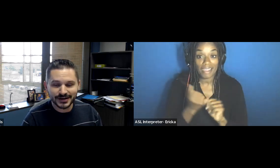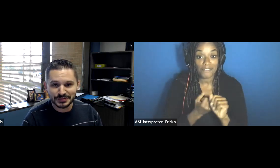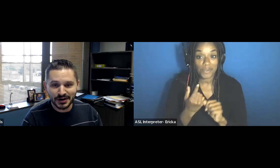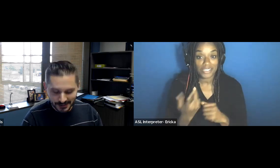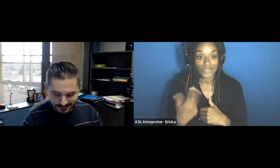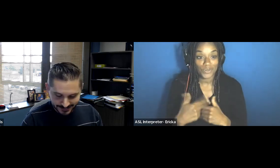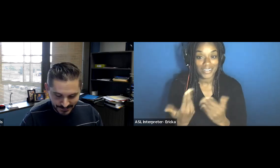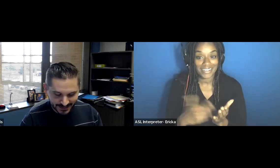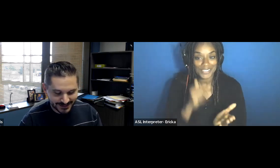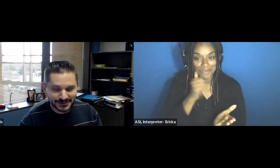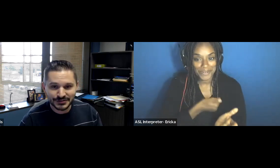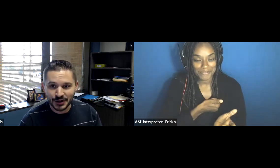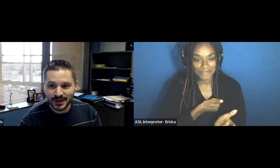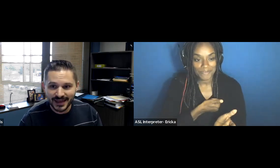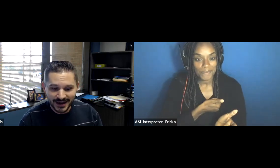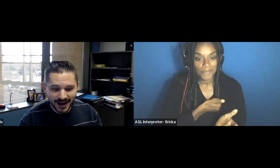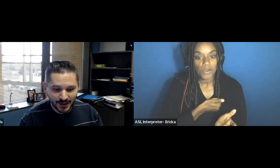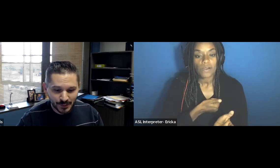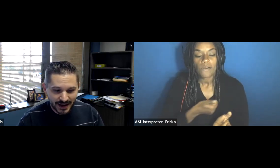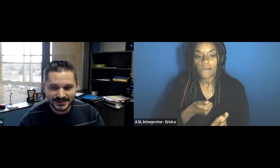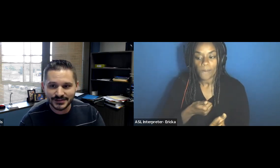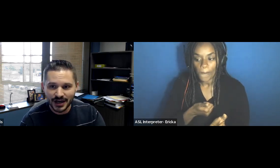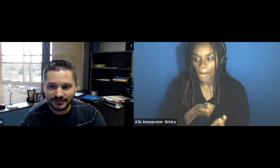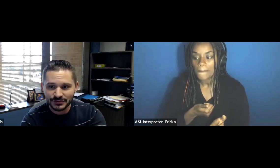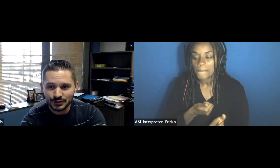Thank you all for joining us and don't forget, if you are registered for the youth conference, to join after these sessions tonight.